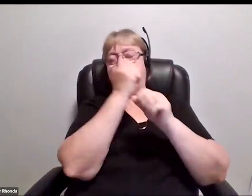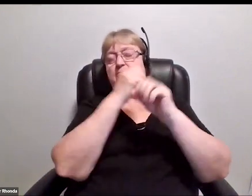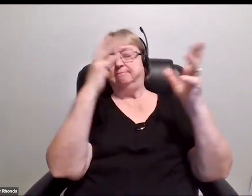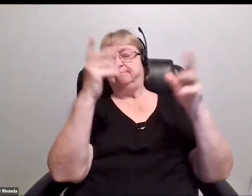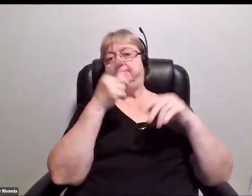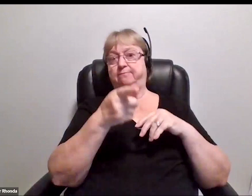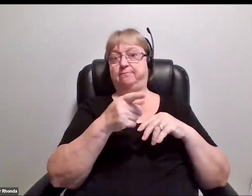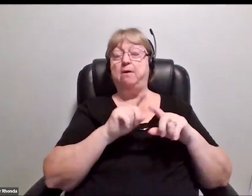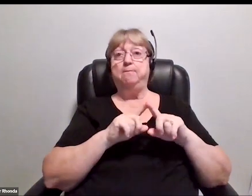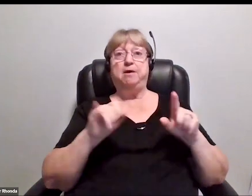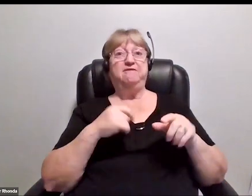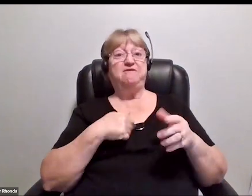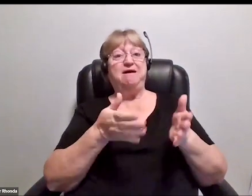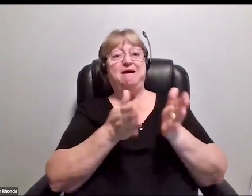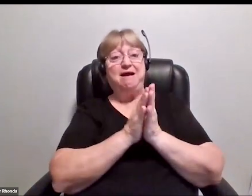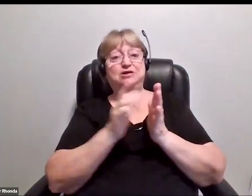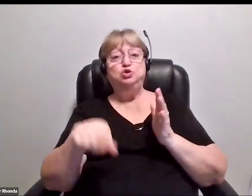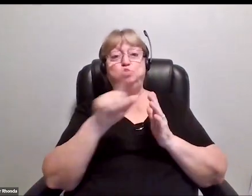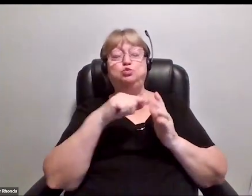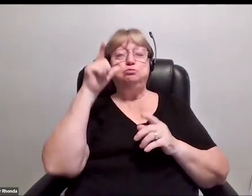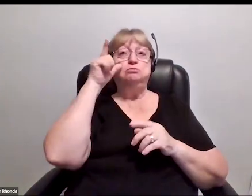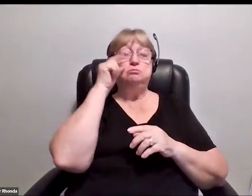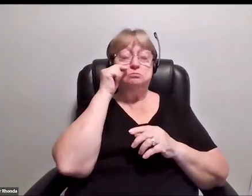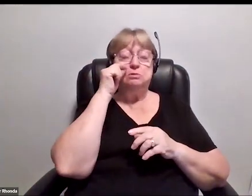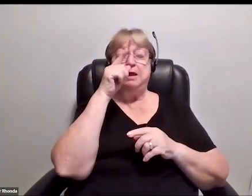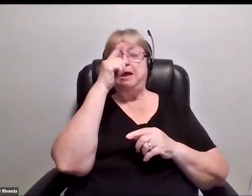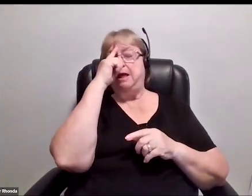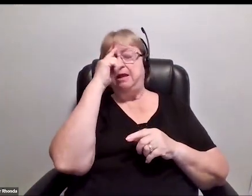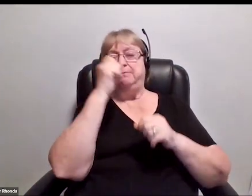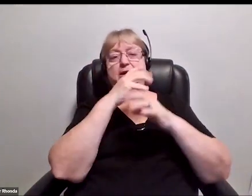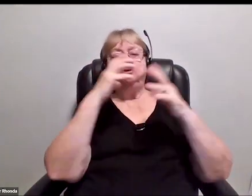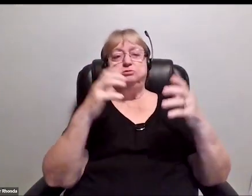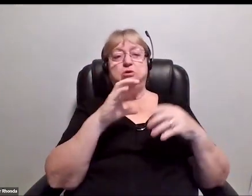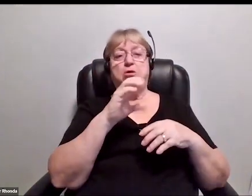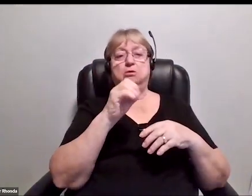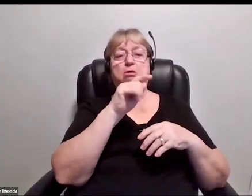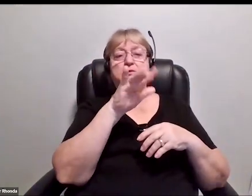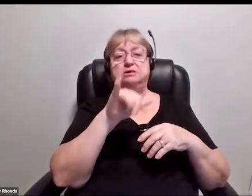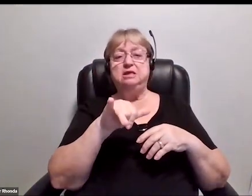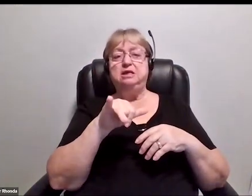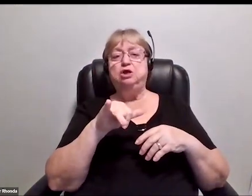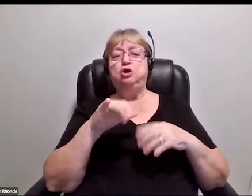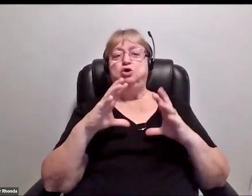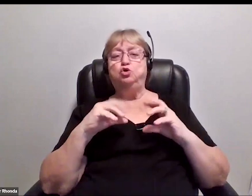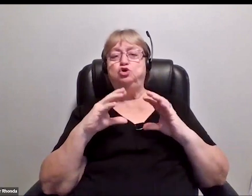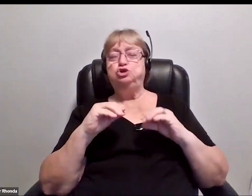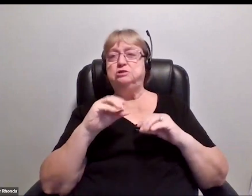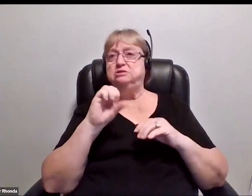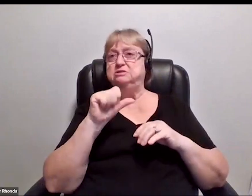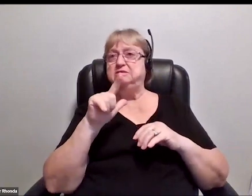However, if I ask you to imagine cottony cushion scale, it might be a little bit more harder, right?